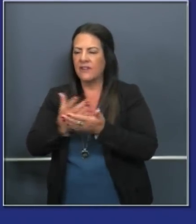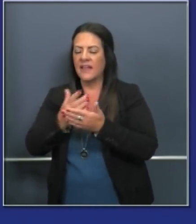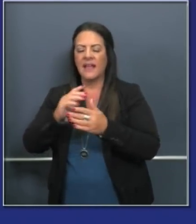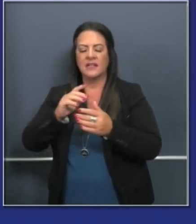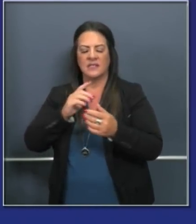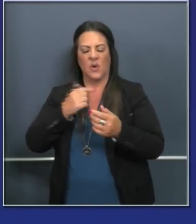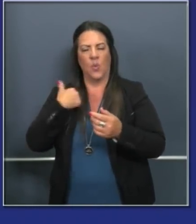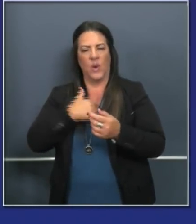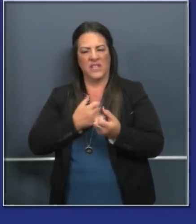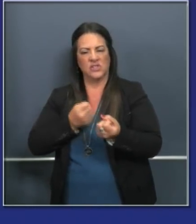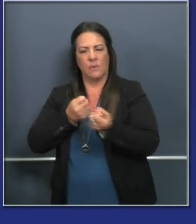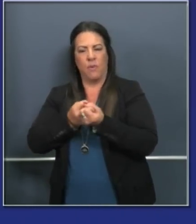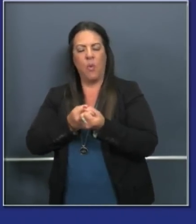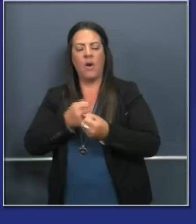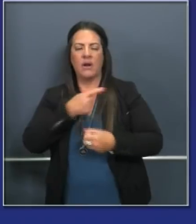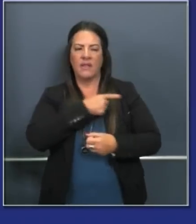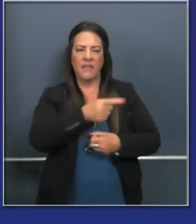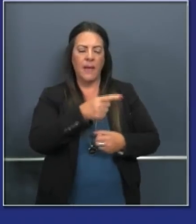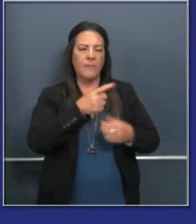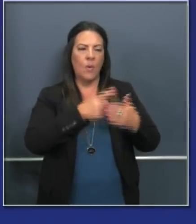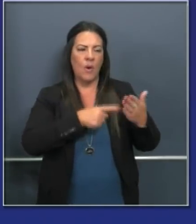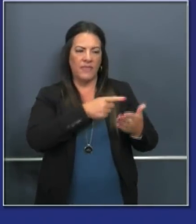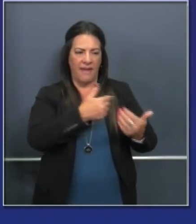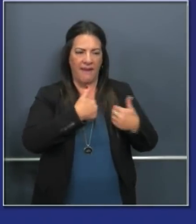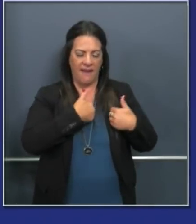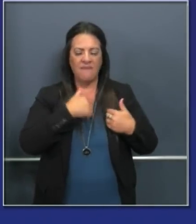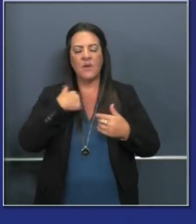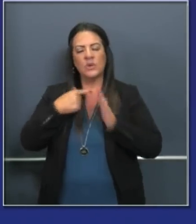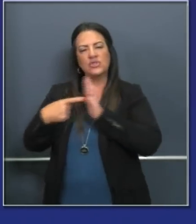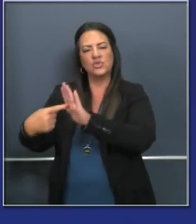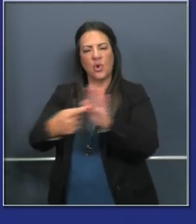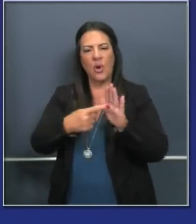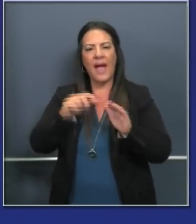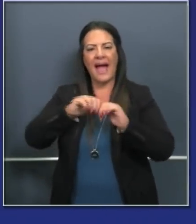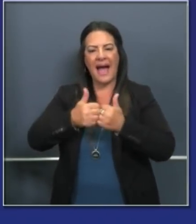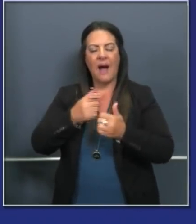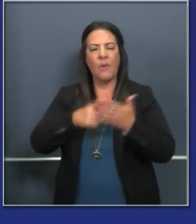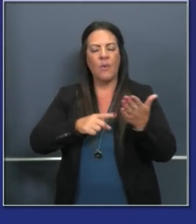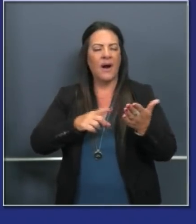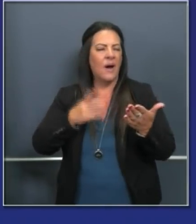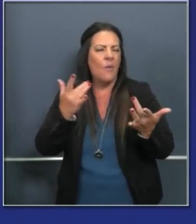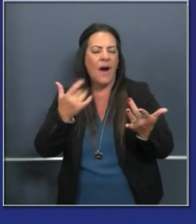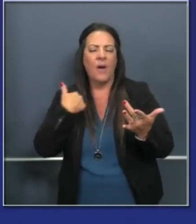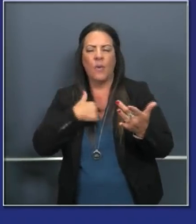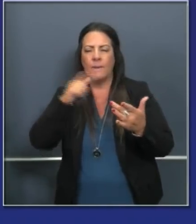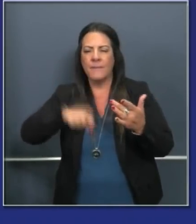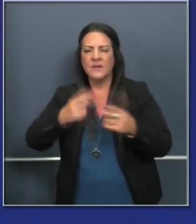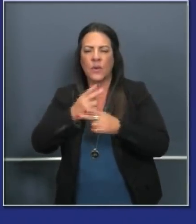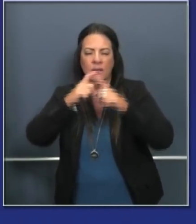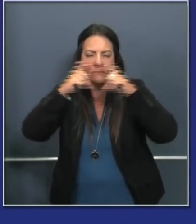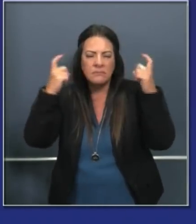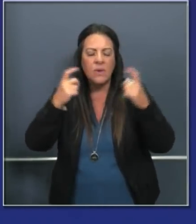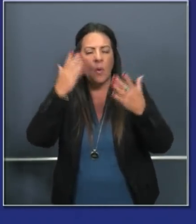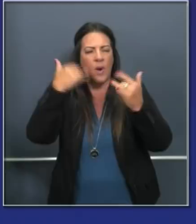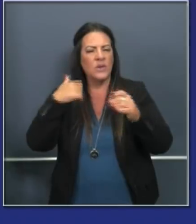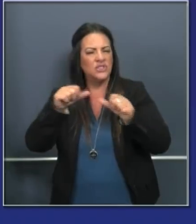IMPORTANTLY TO ENCOURAGE BETTER INDIVIDUAL BEHAVIOR. TO BACK UP THE ASSERTIONS THAT